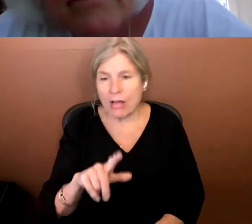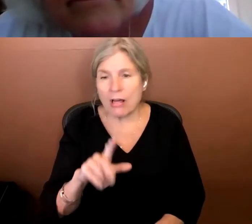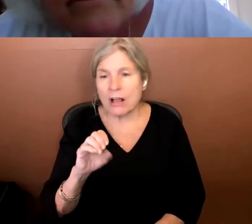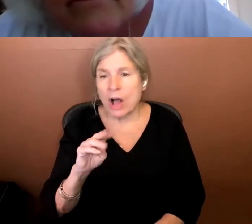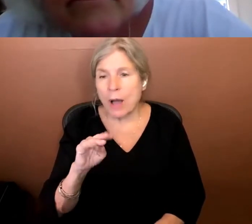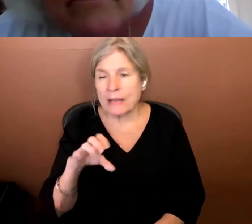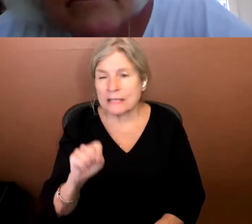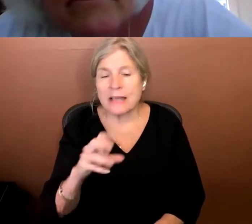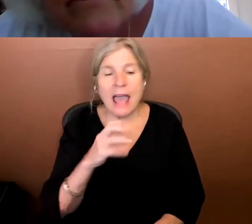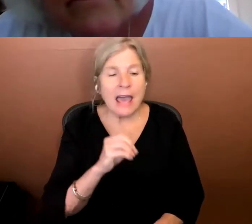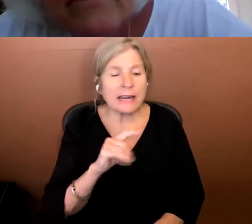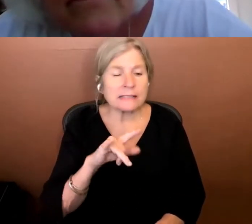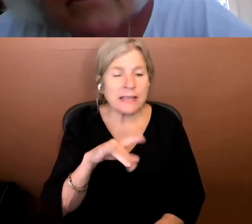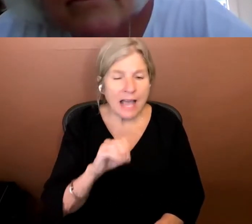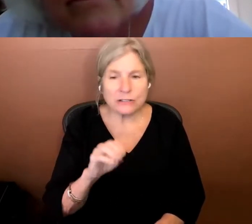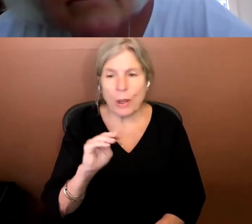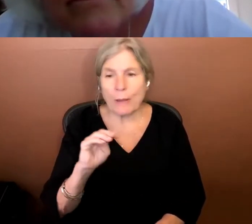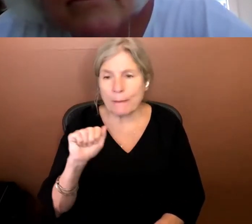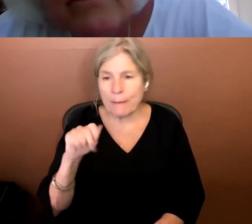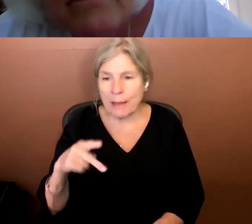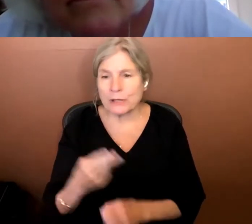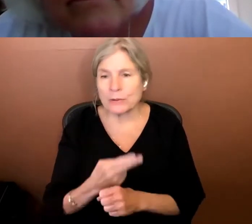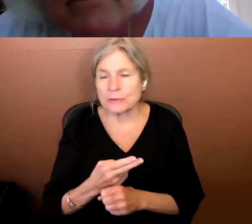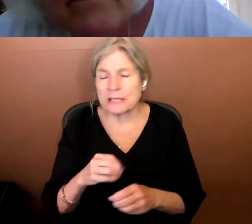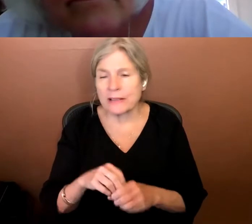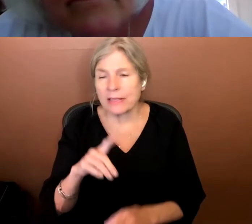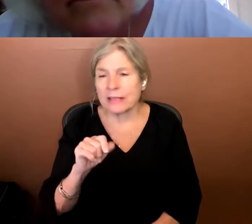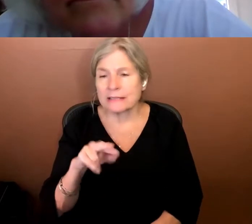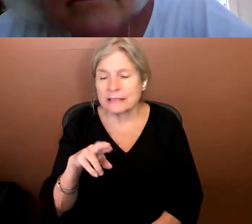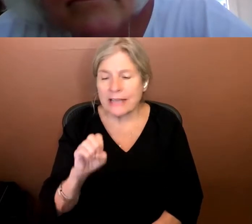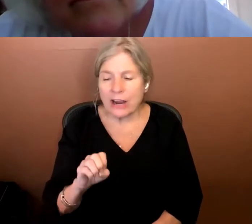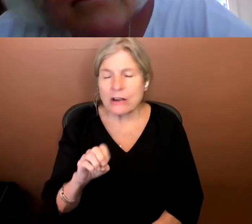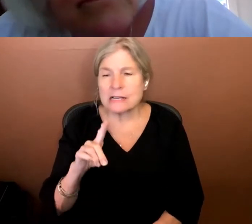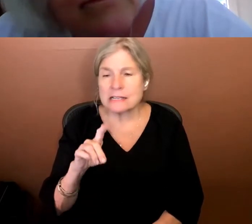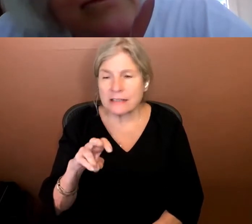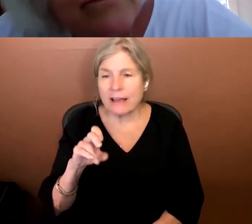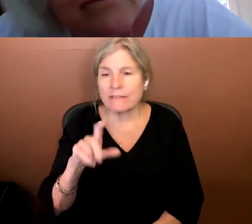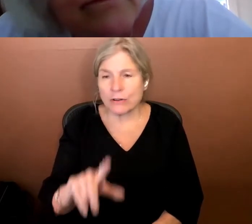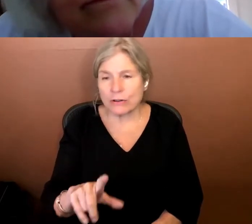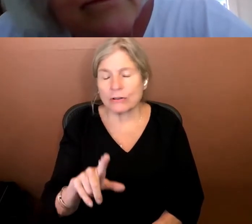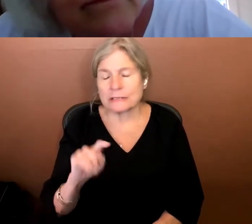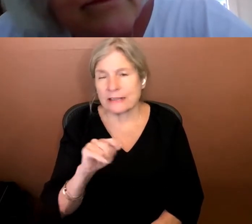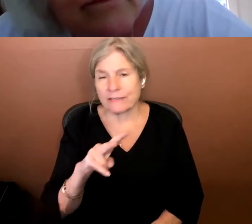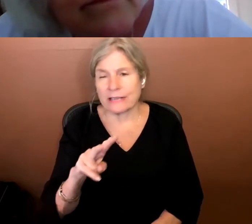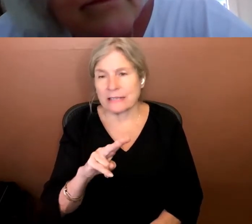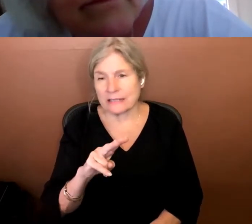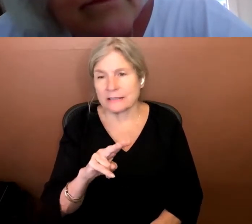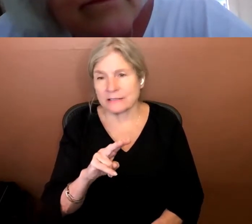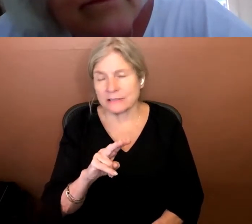used in the daredevil television series. This experience has taught us